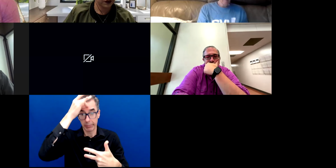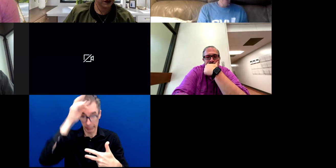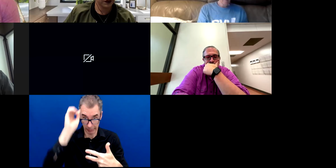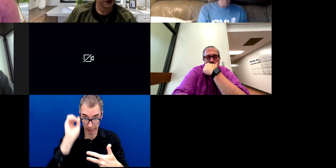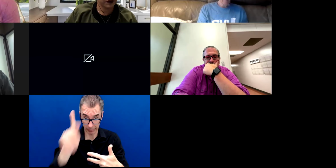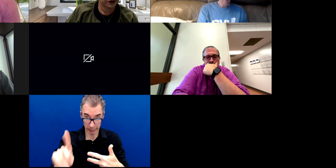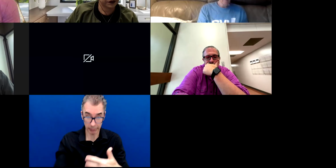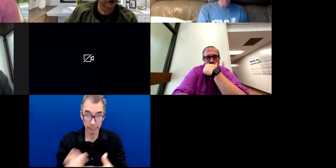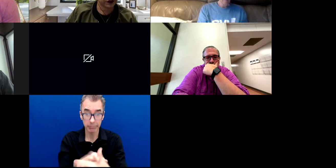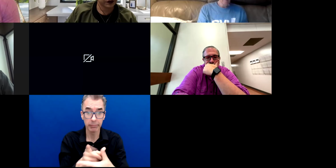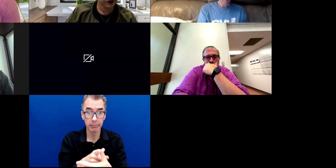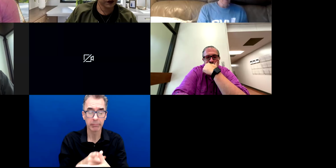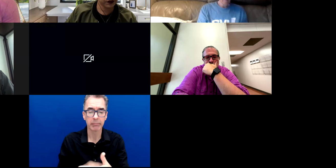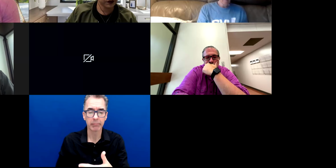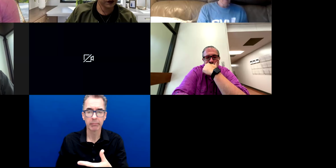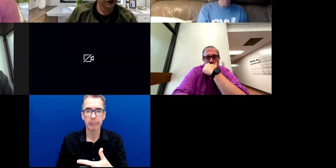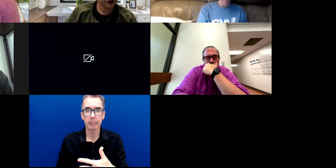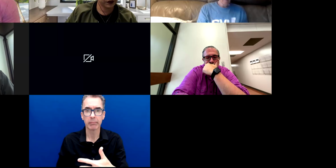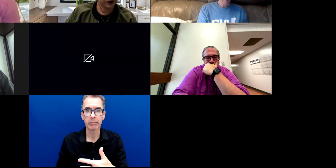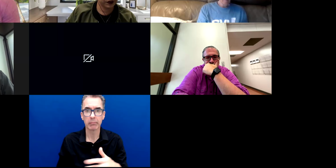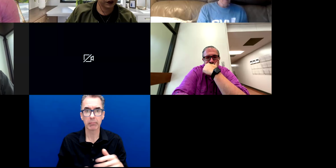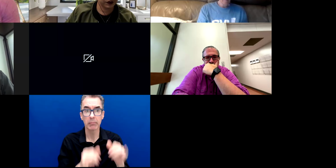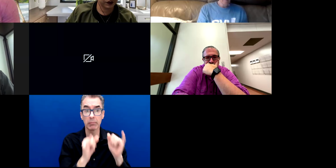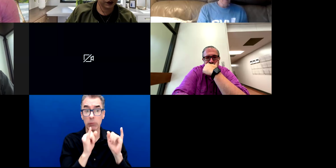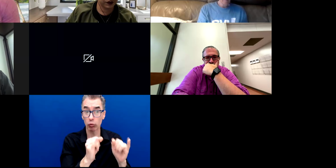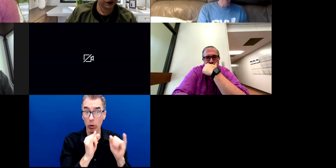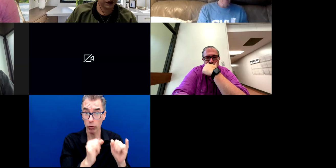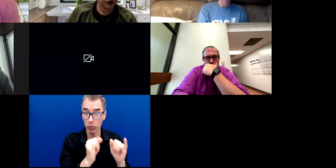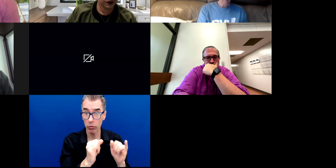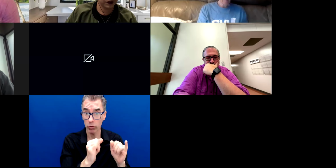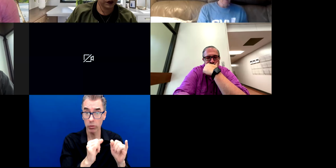one for our instructional faculty and, counseling faculty,